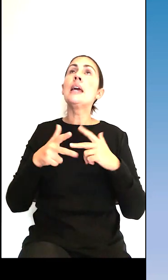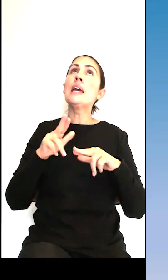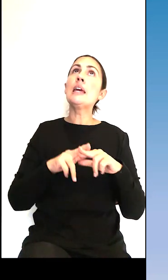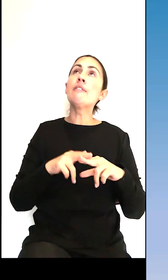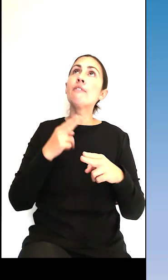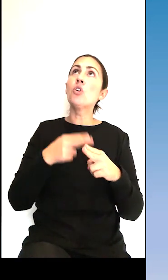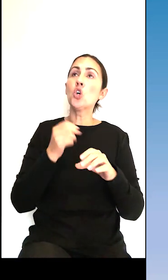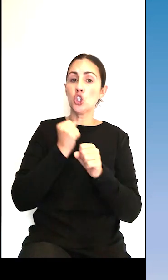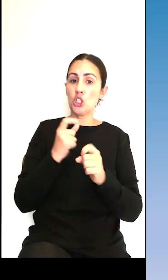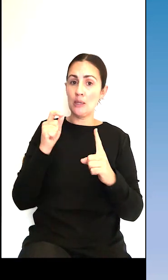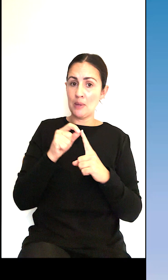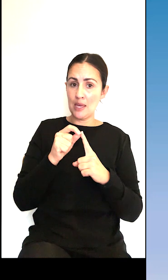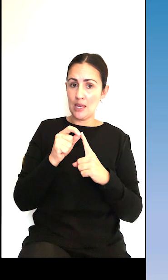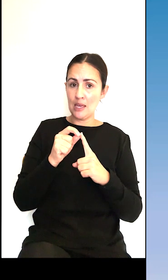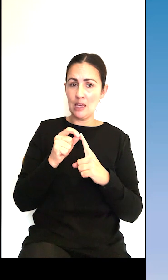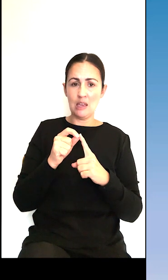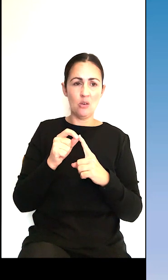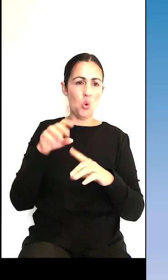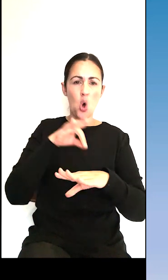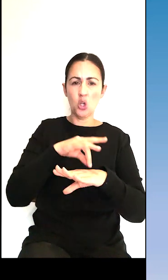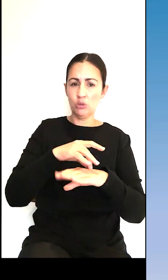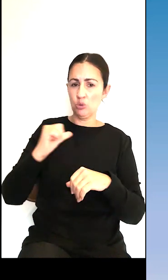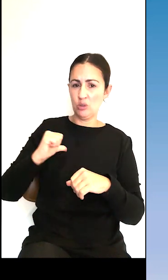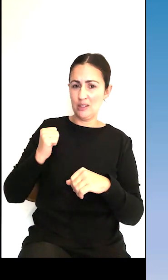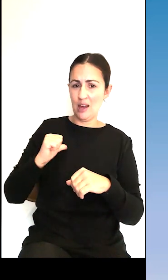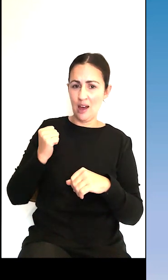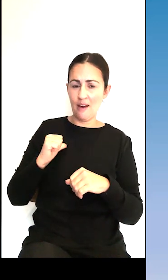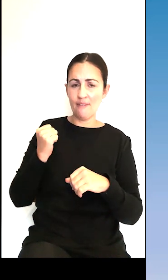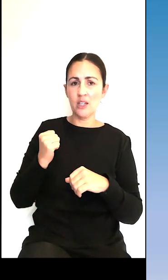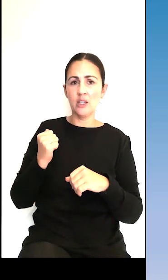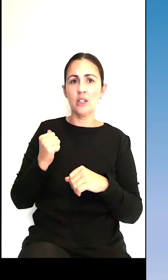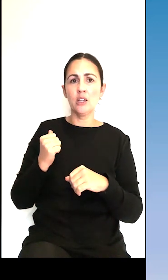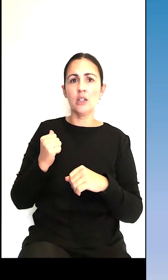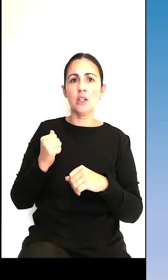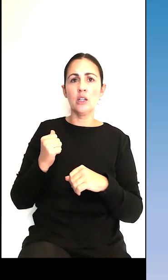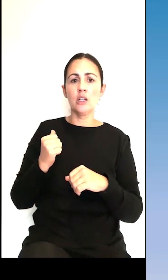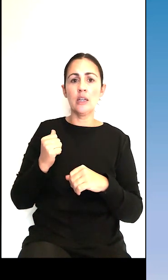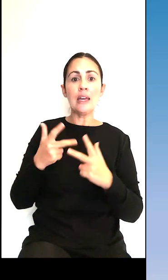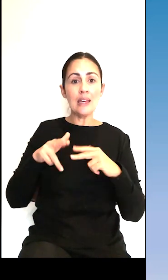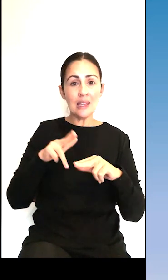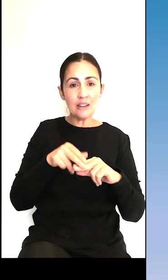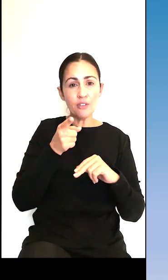so it's a medical staff - someone at a hospital - by the fact you're having a My Health Record or the person you care for has on